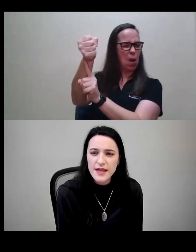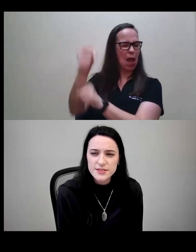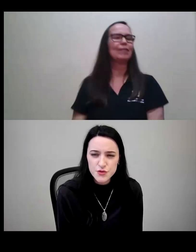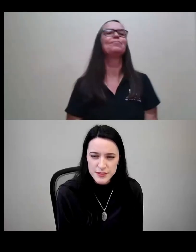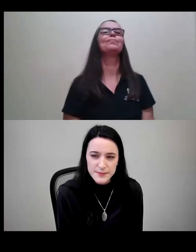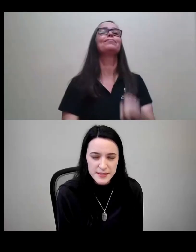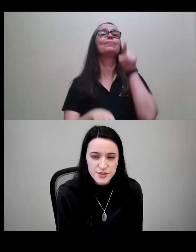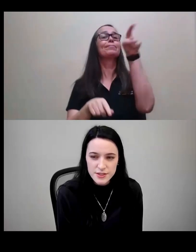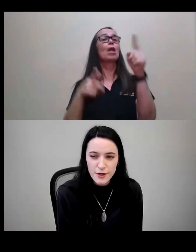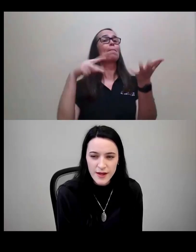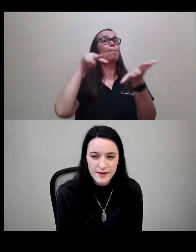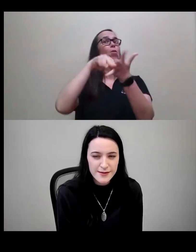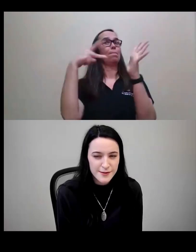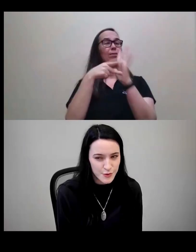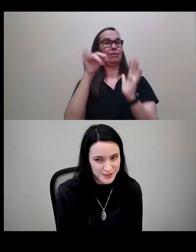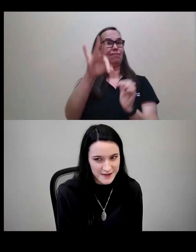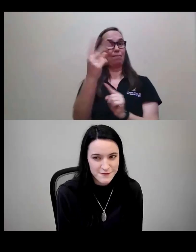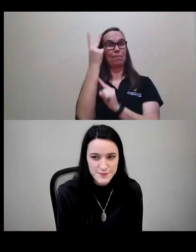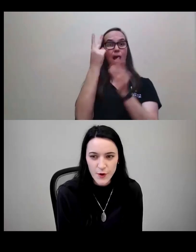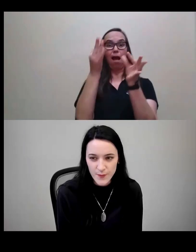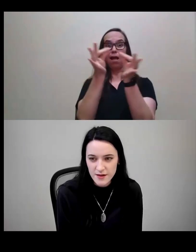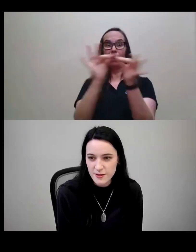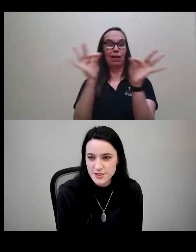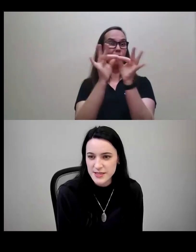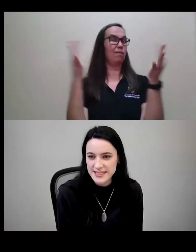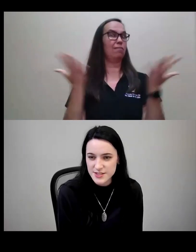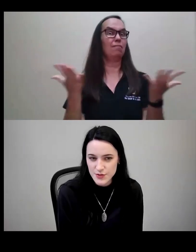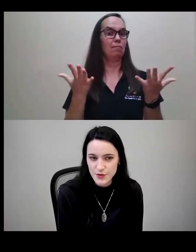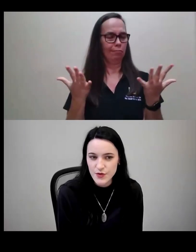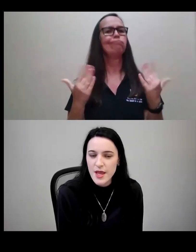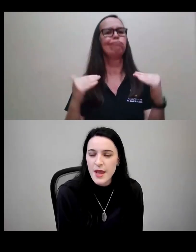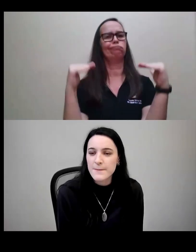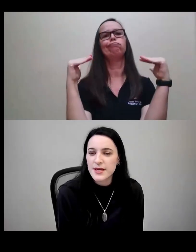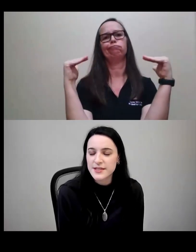So that tree picture, go ahead and ignore that for the moment. I'll explain it soon.